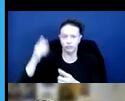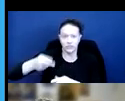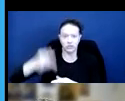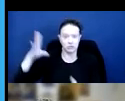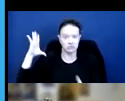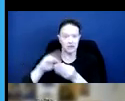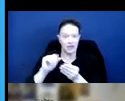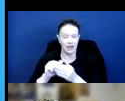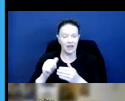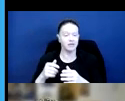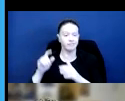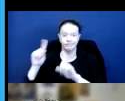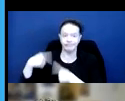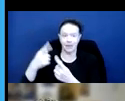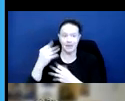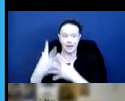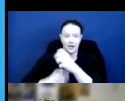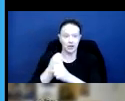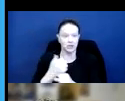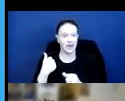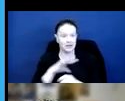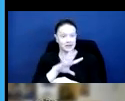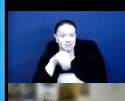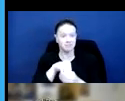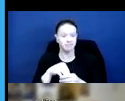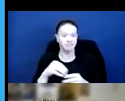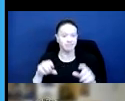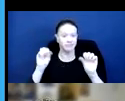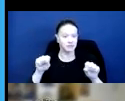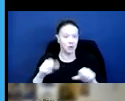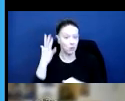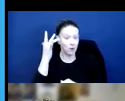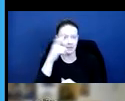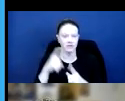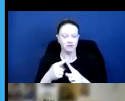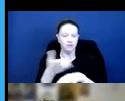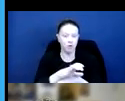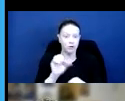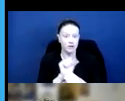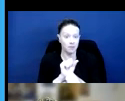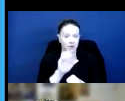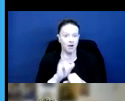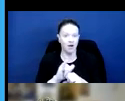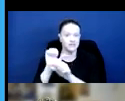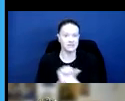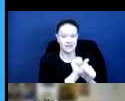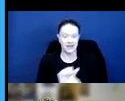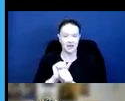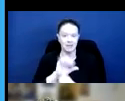including the Black Exclusion Laws in Oregon that continue to impact Black folks today. We are indebted to their labor and their sacrifice.